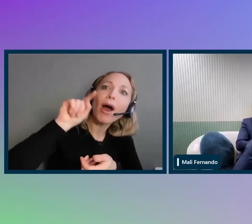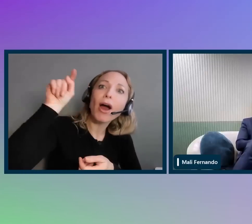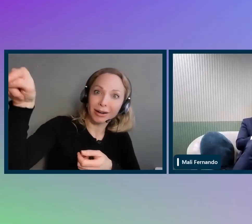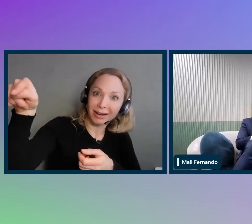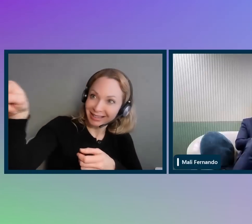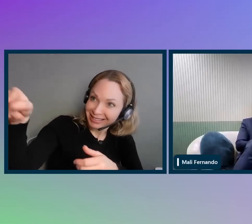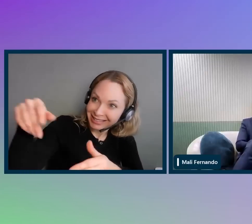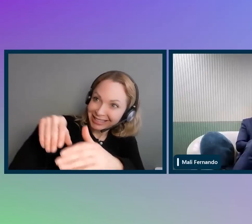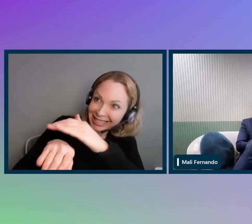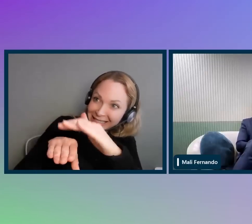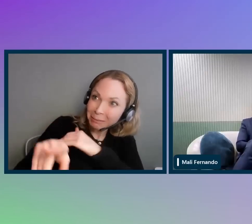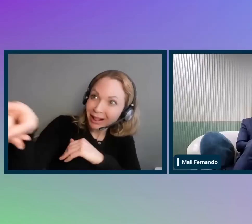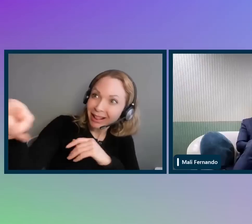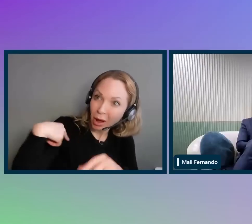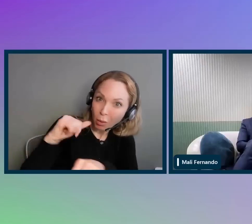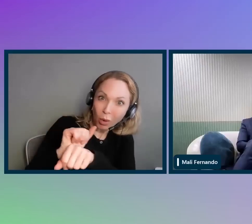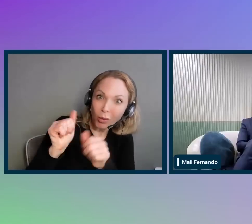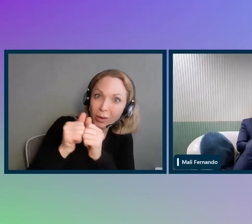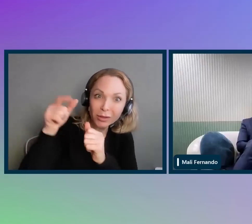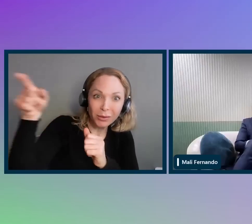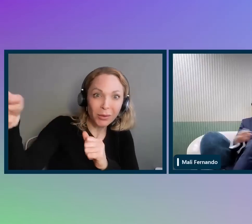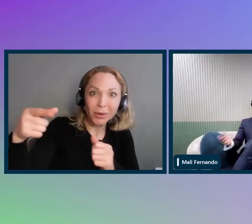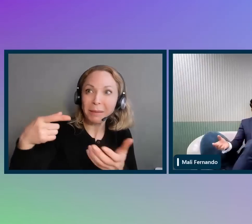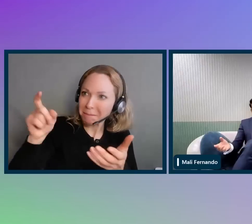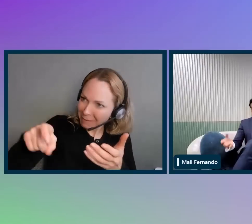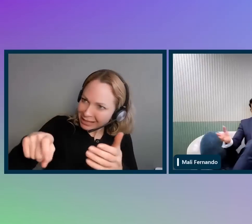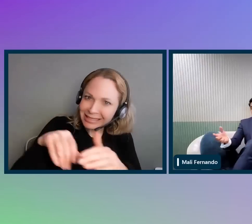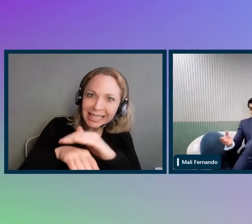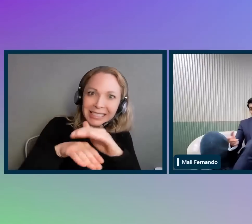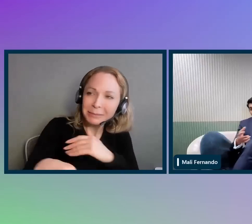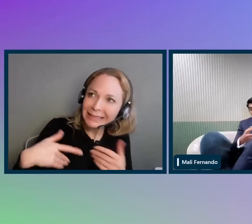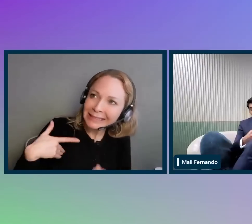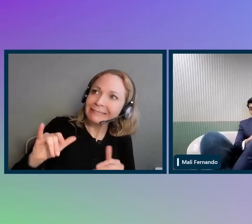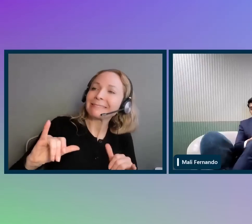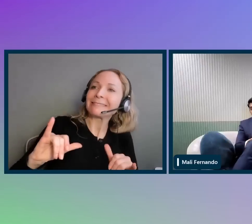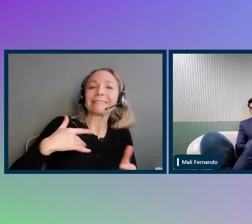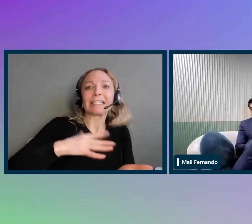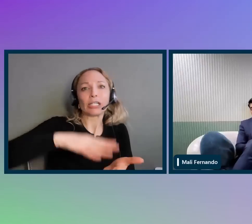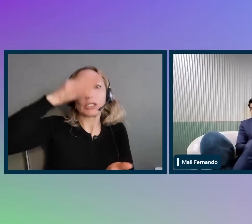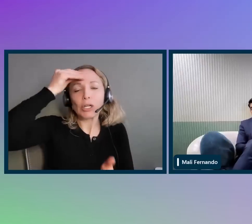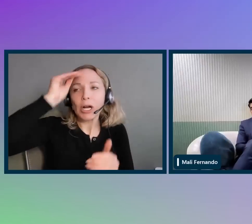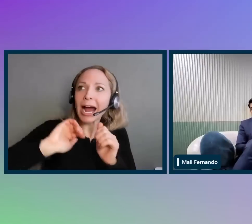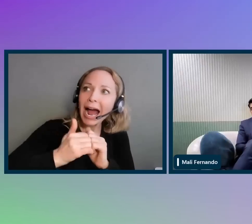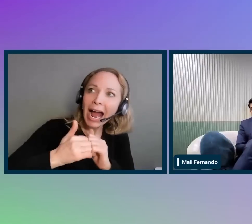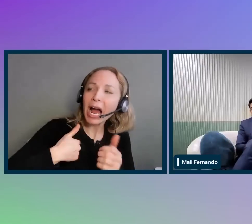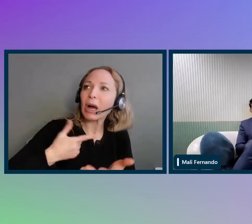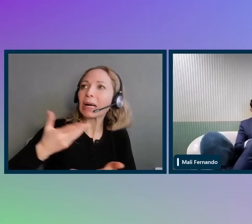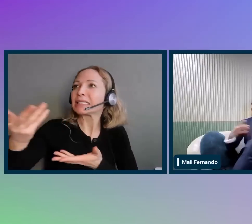so that actually our apprentices are able to get the most out of this? And again, my offer to everybody watching this is,